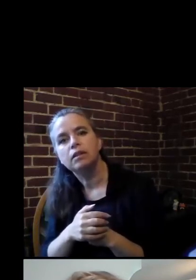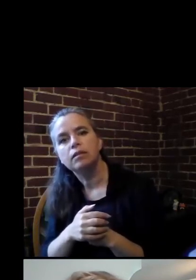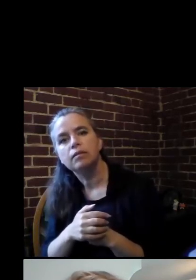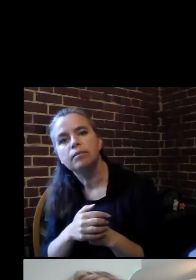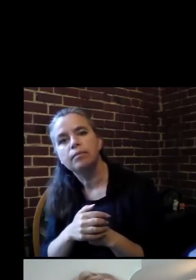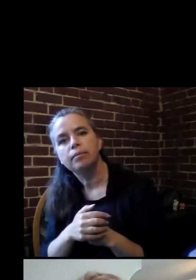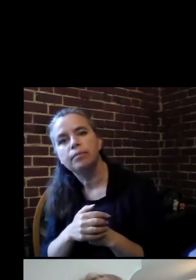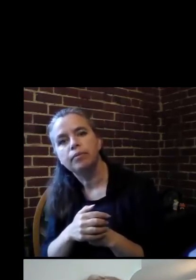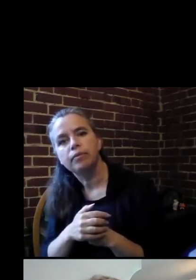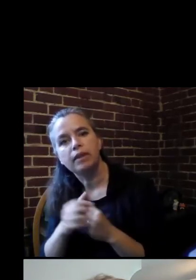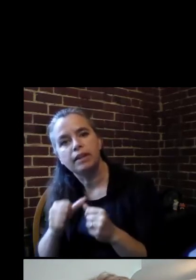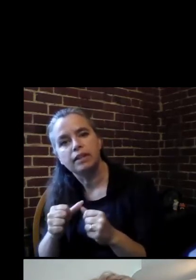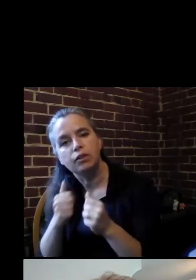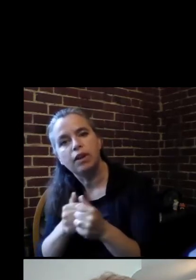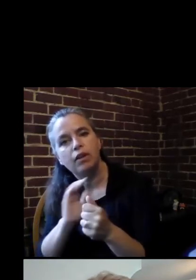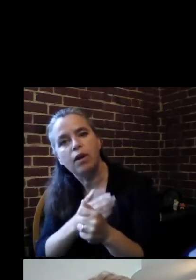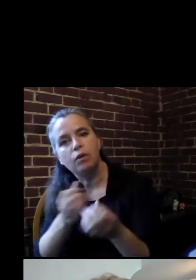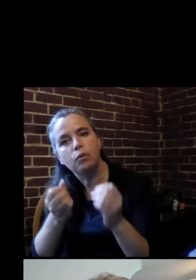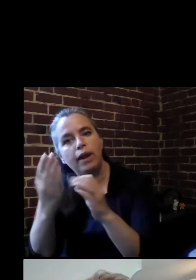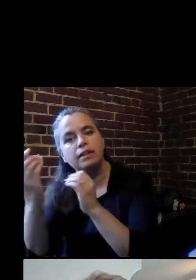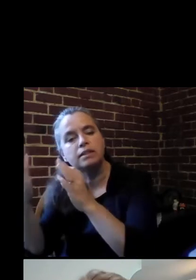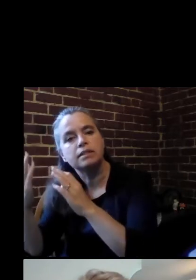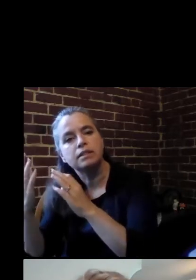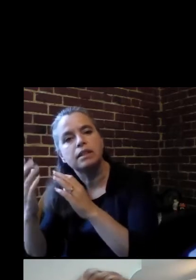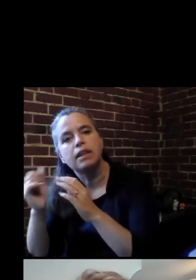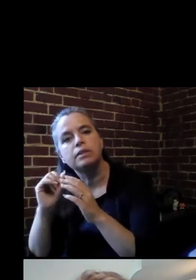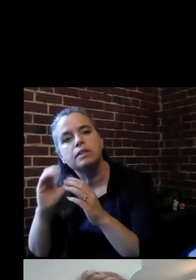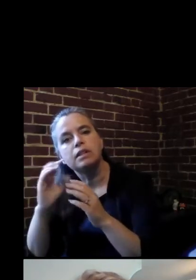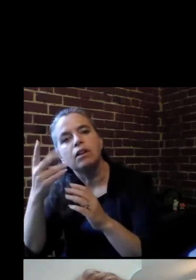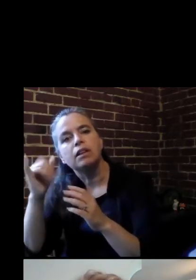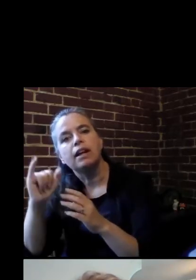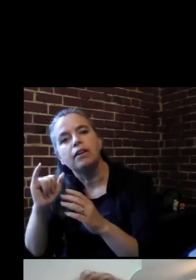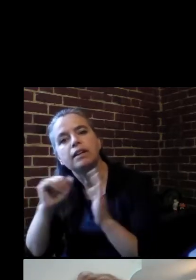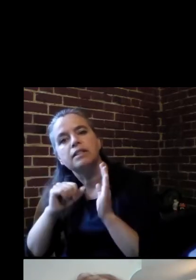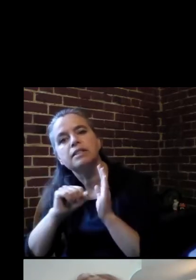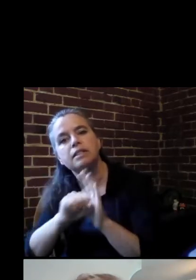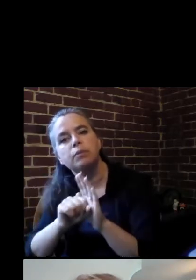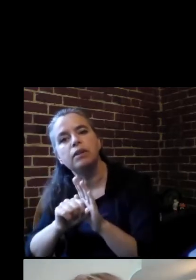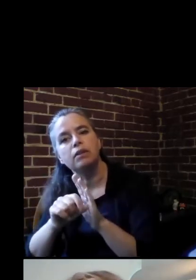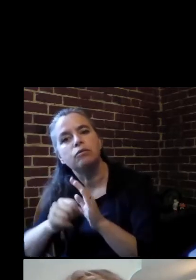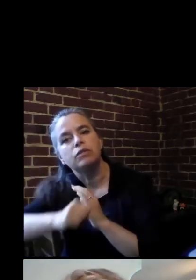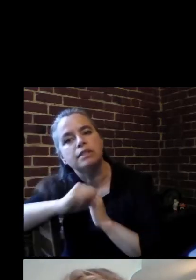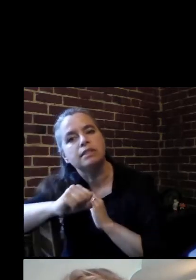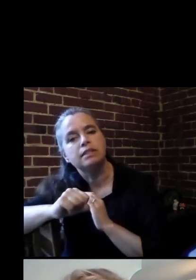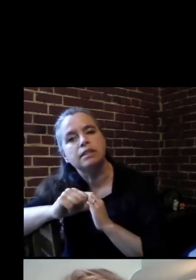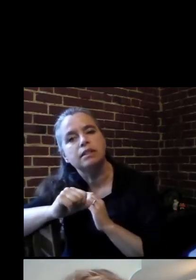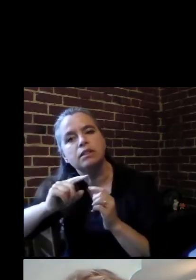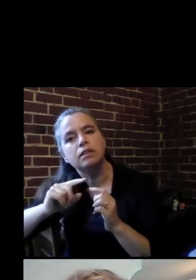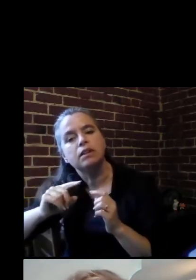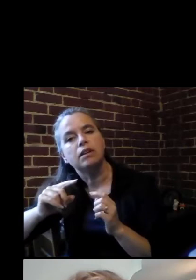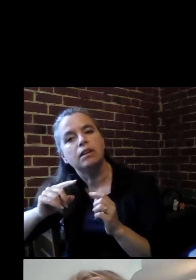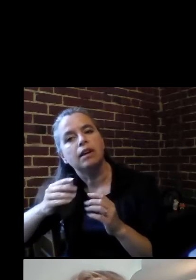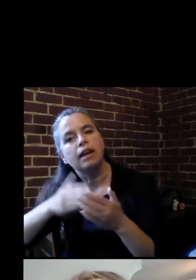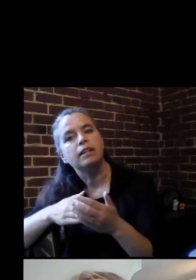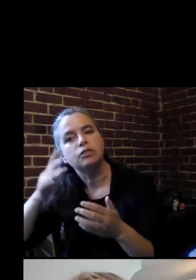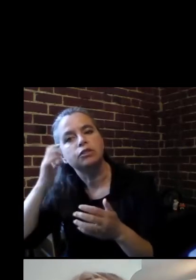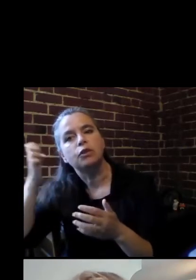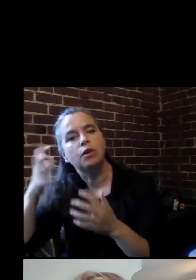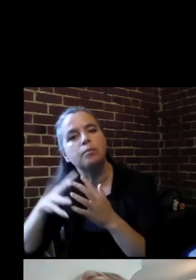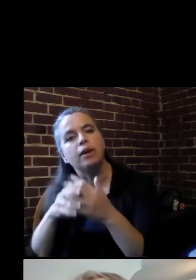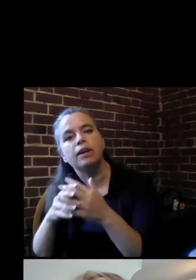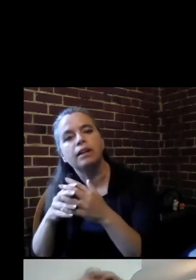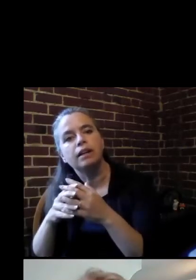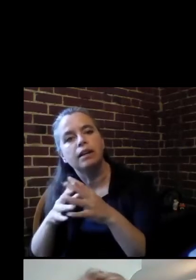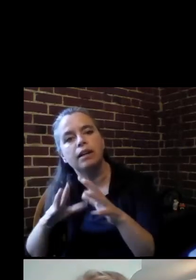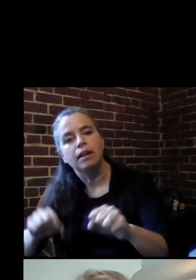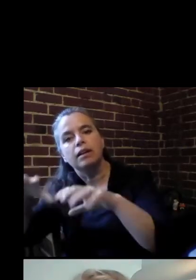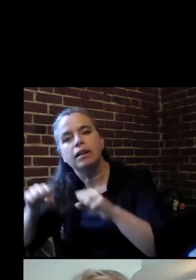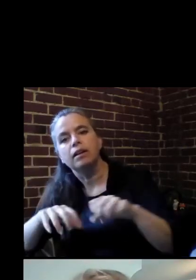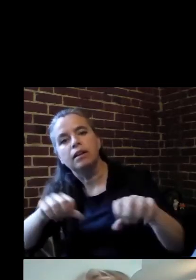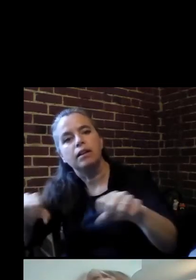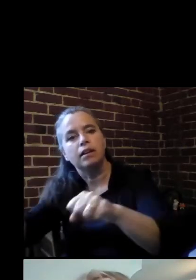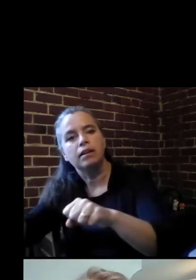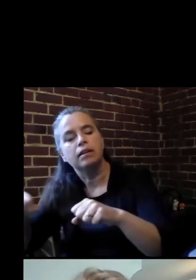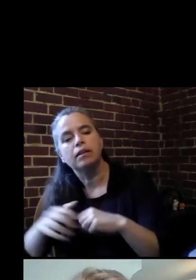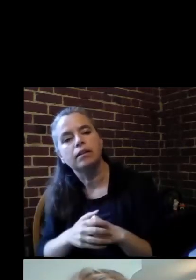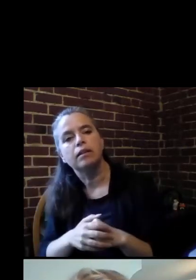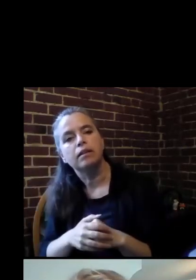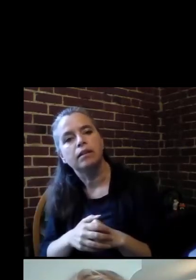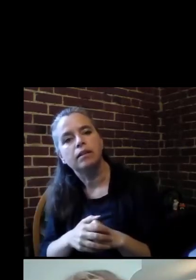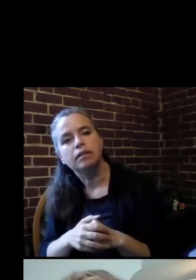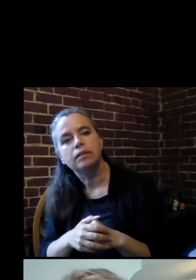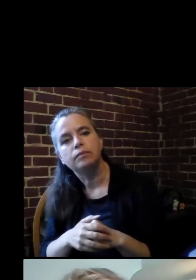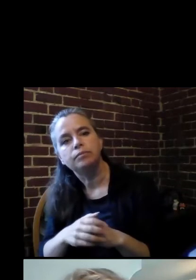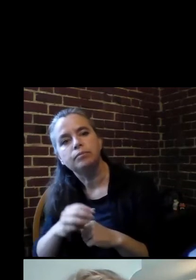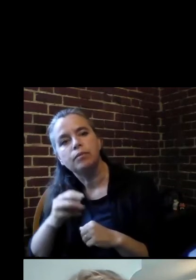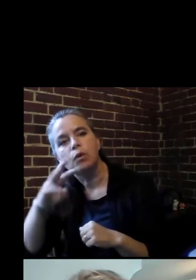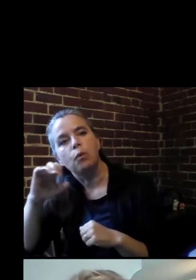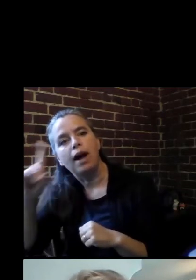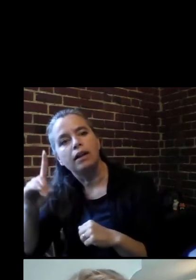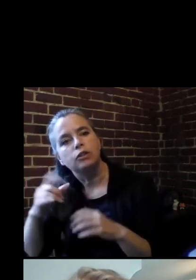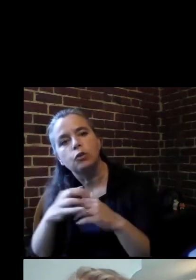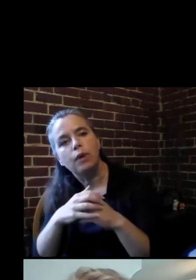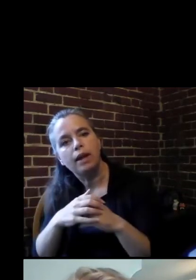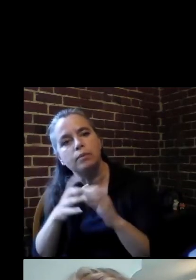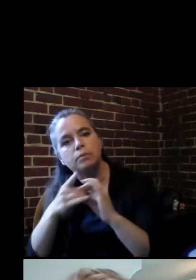And this was seen as a culinary symbol of resistance to Euro-American colonization. It's interesting that wild grape was part of this. This was part of their identify. And a symbol of resistance.